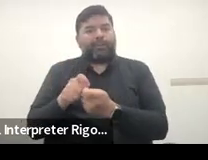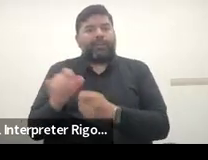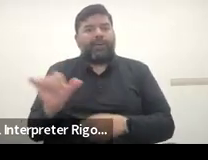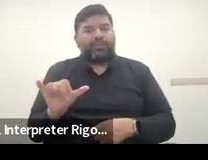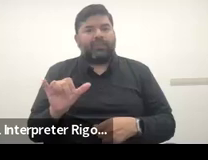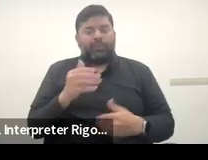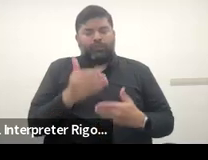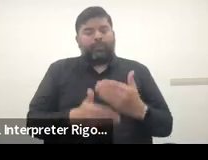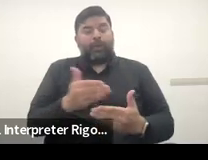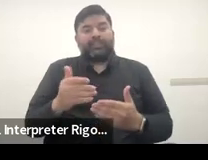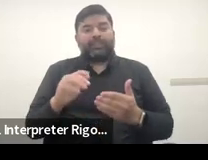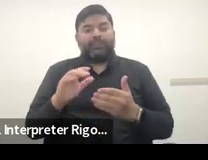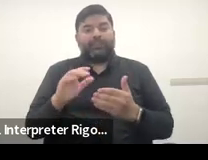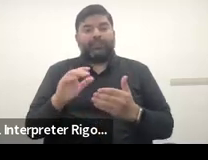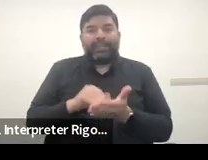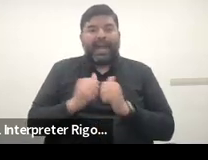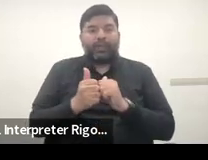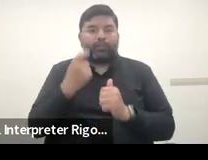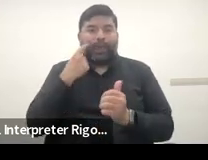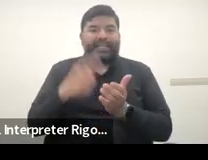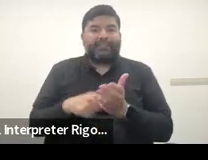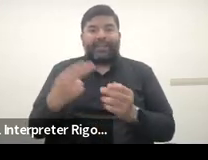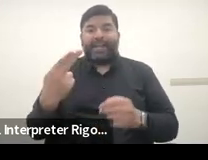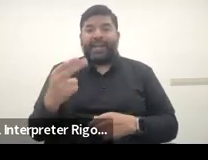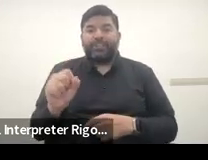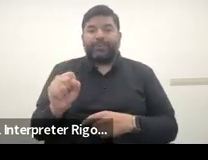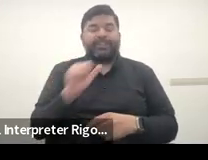how to identify handshape is not only useful for the ones that are labeled it's